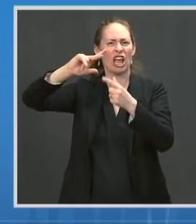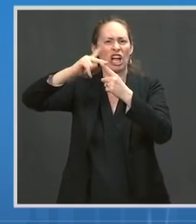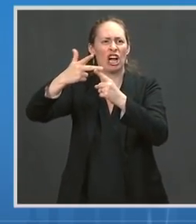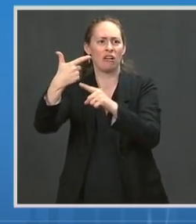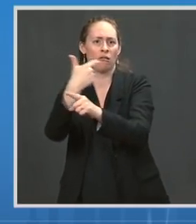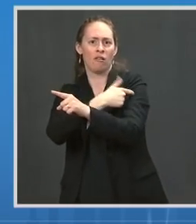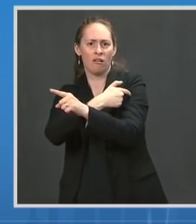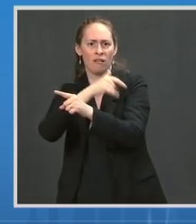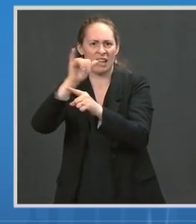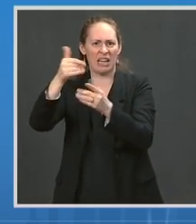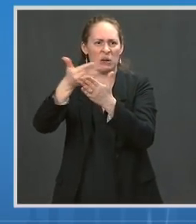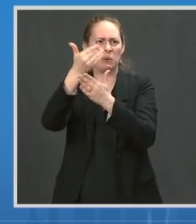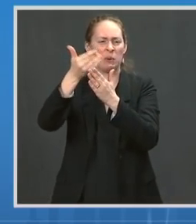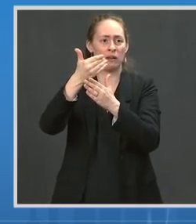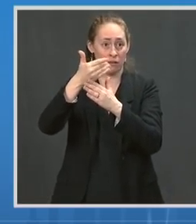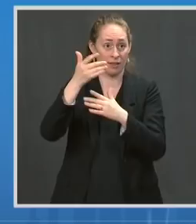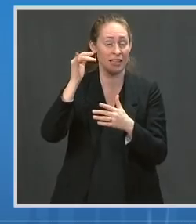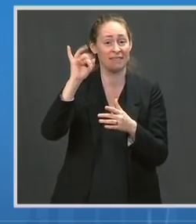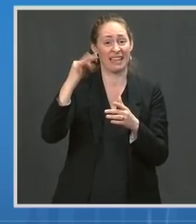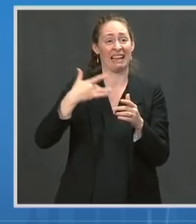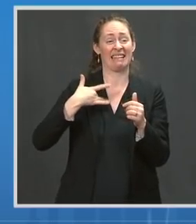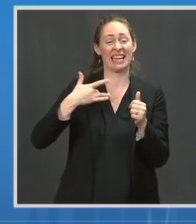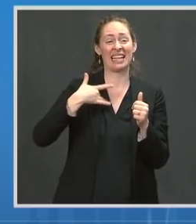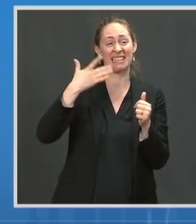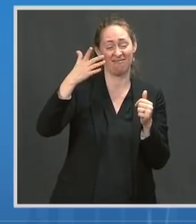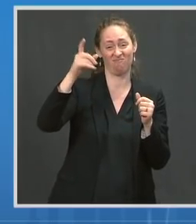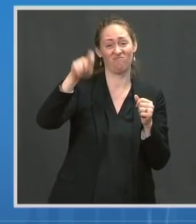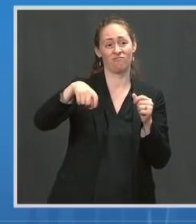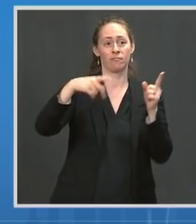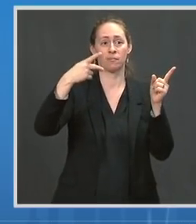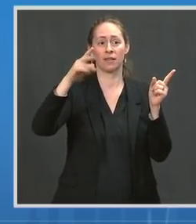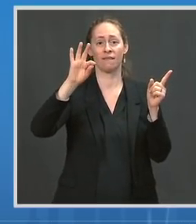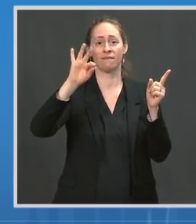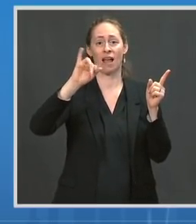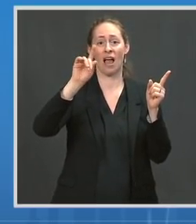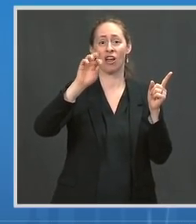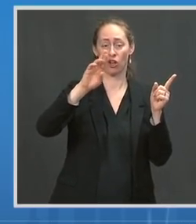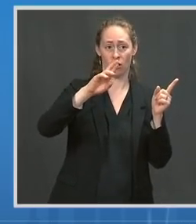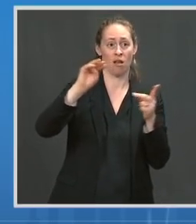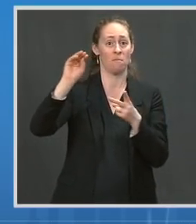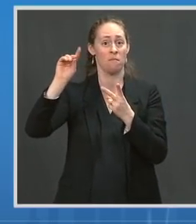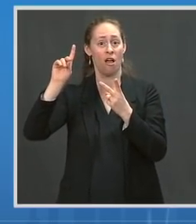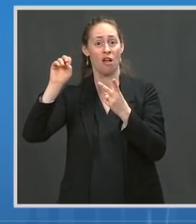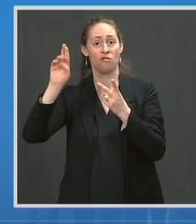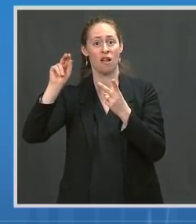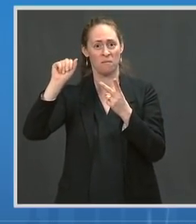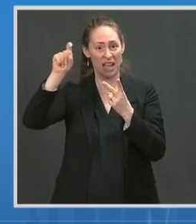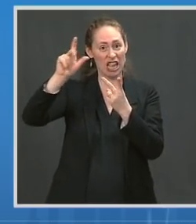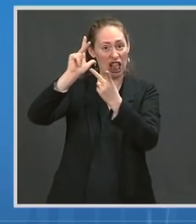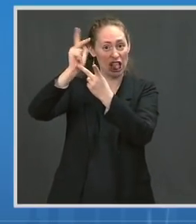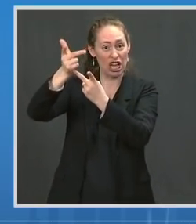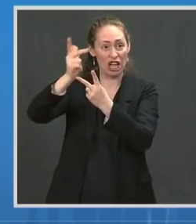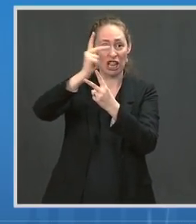that they need them for the Pfizer and Moderna vaccines, and whether the booster was part of the trial